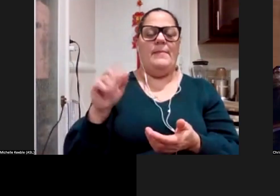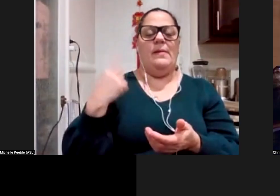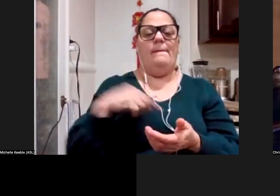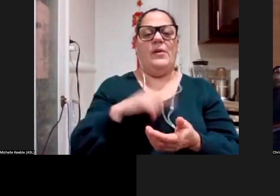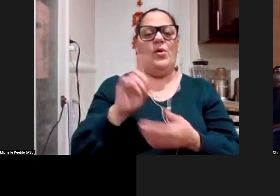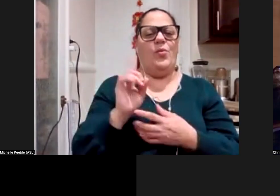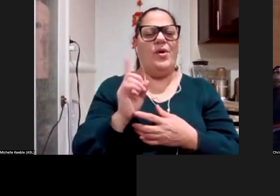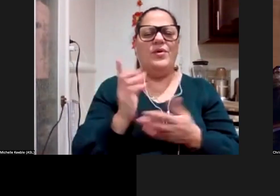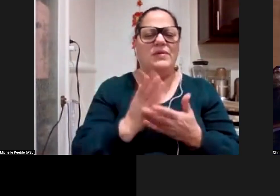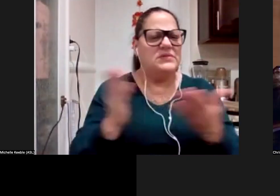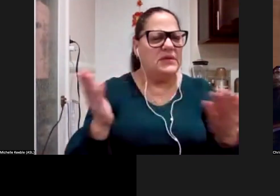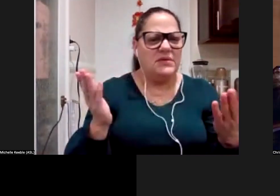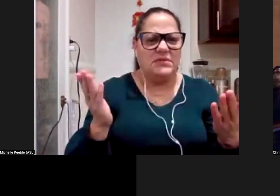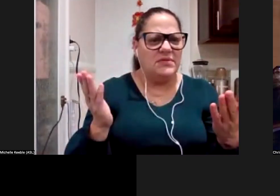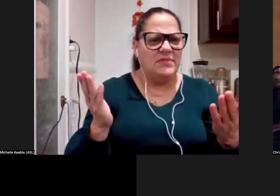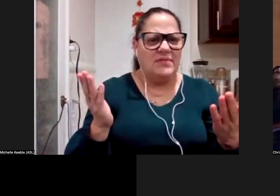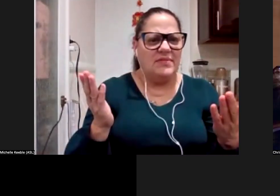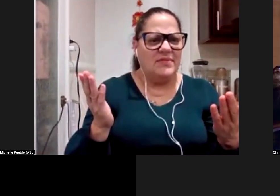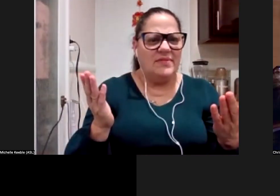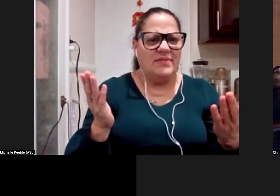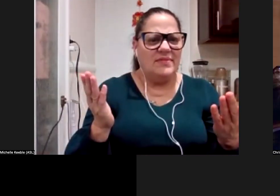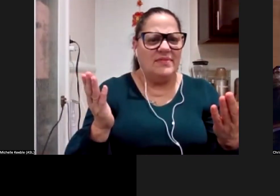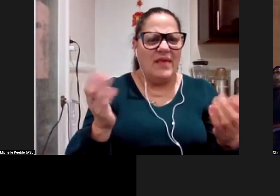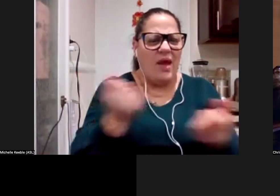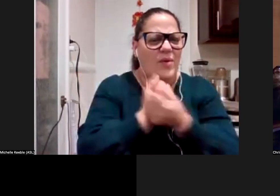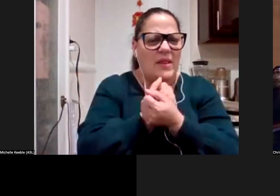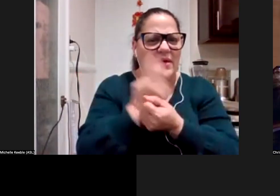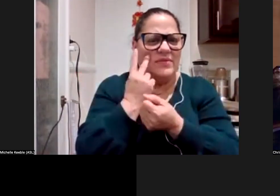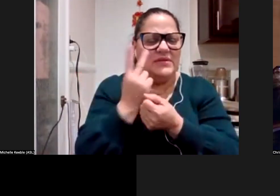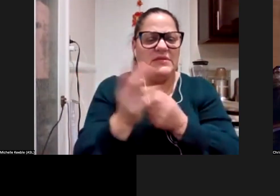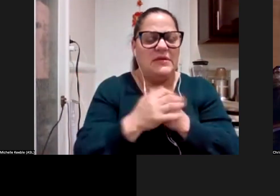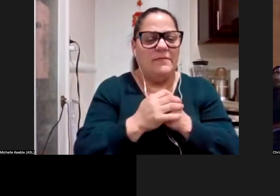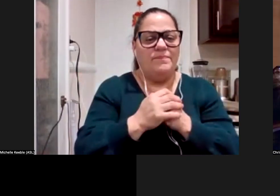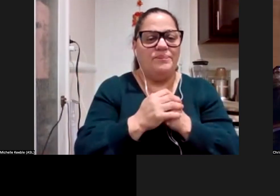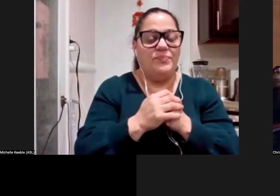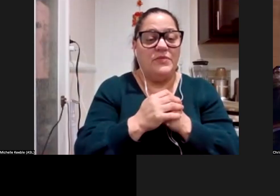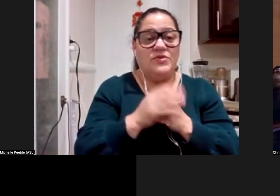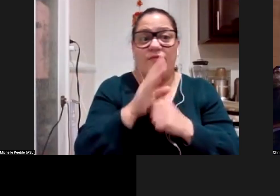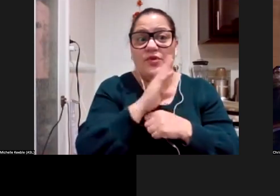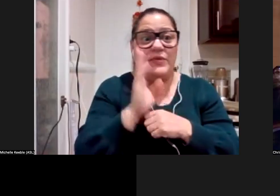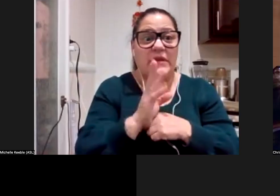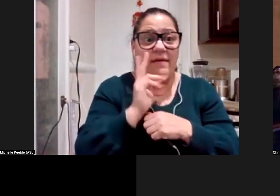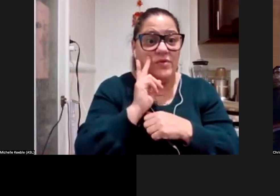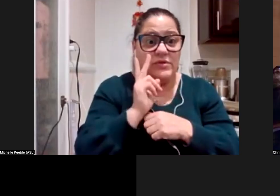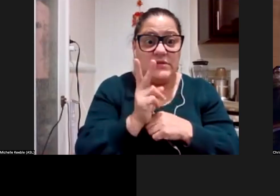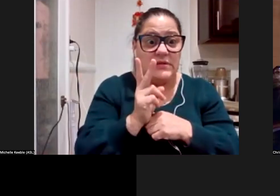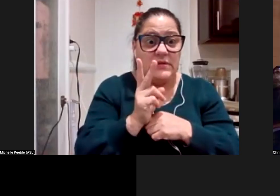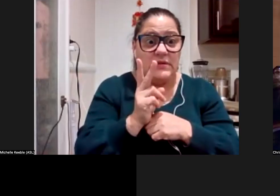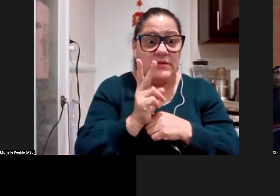are these things? And uh I would love to see [SUSAN] this puppet if you've never seen it. It is